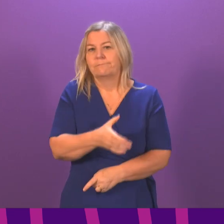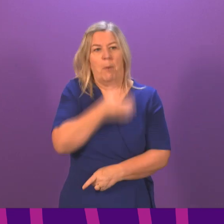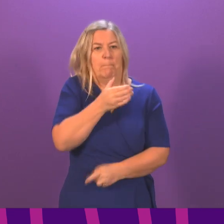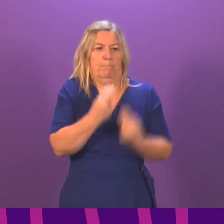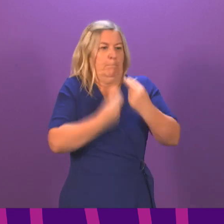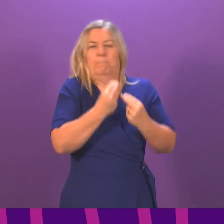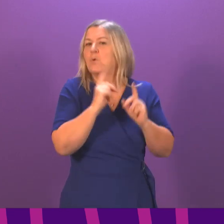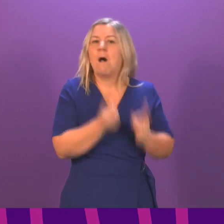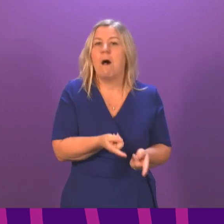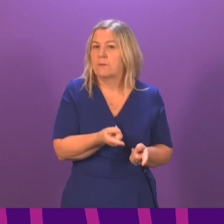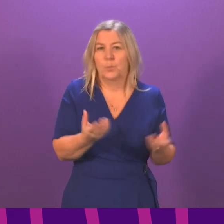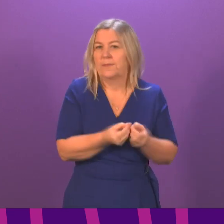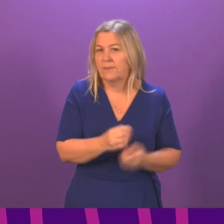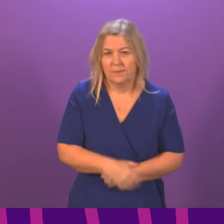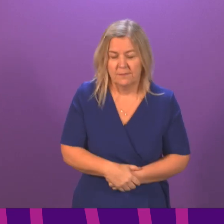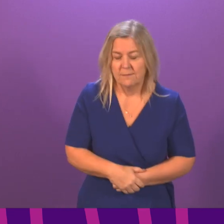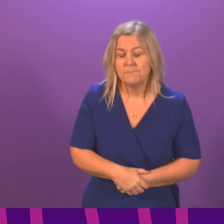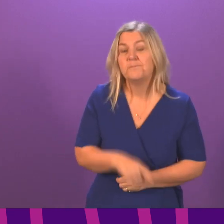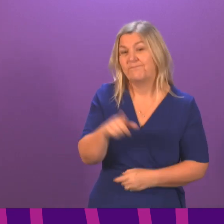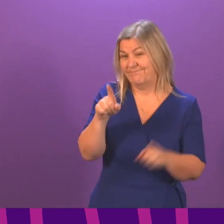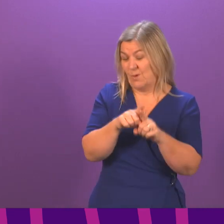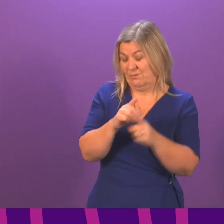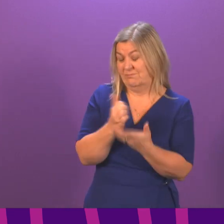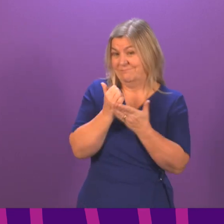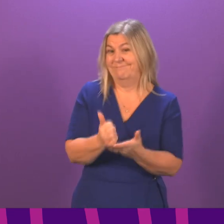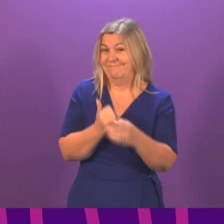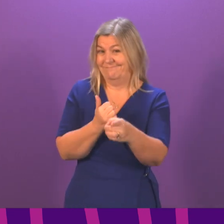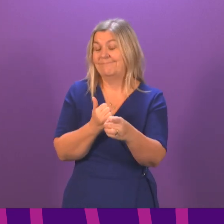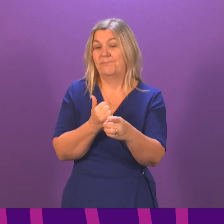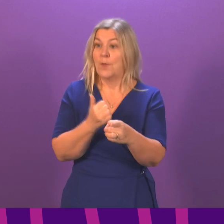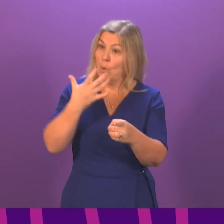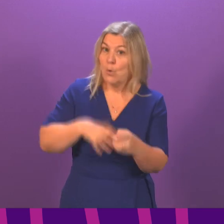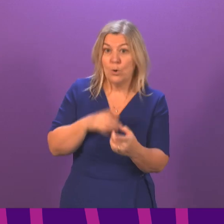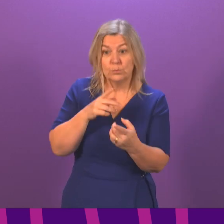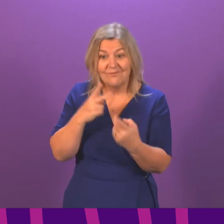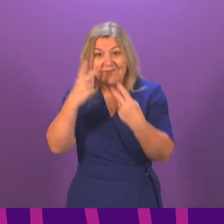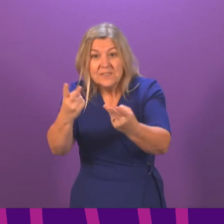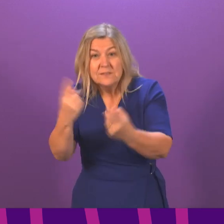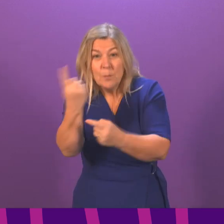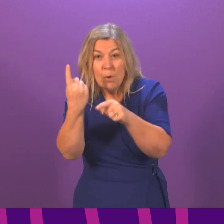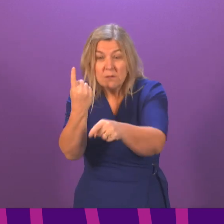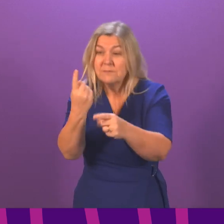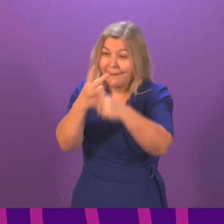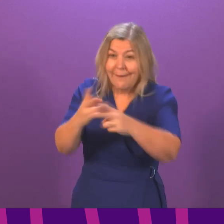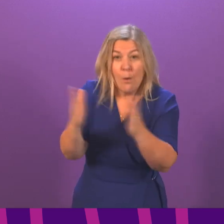Finally, we advise that, if you want to visit someone in a care home or hospital at Christmas,